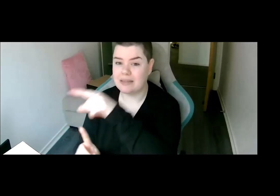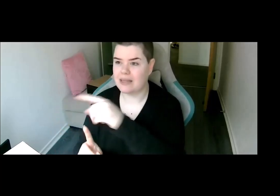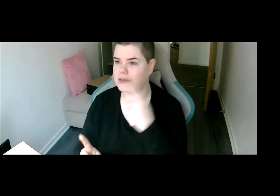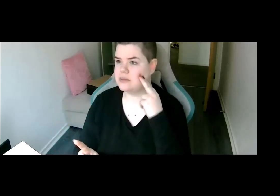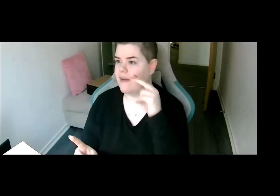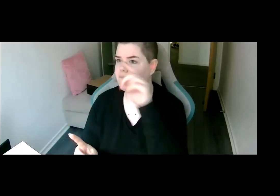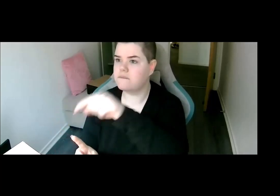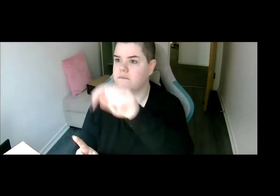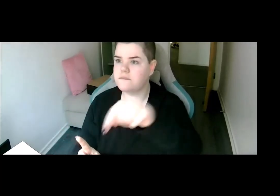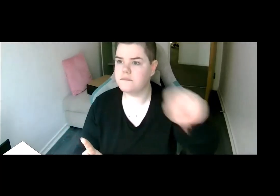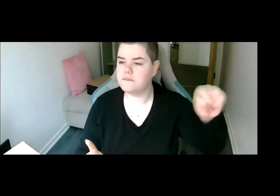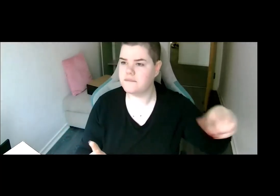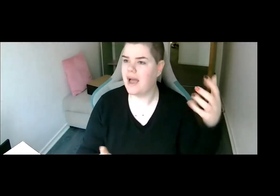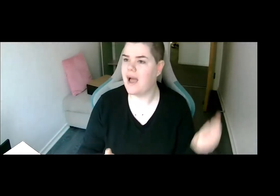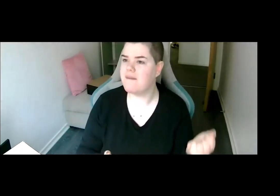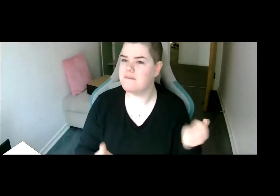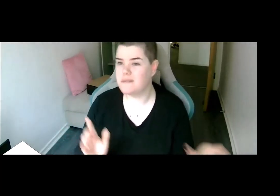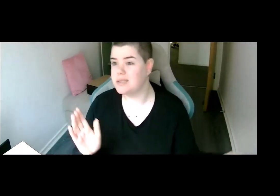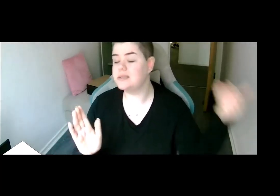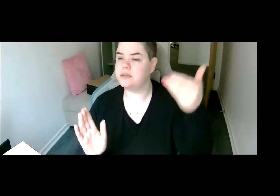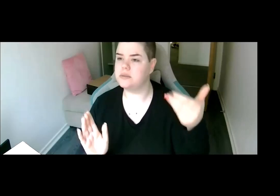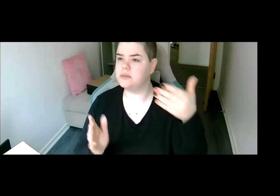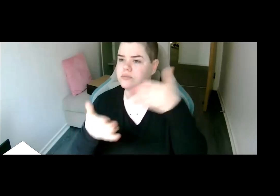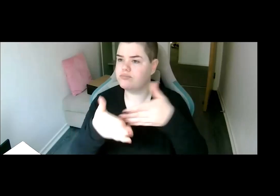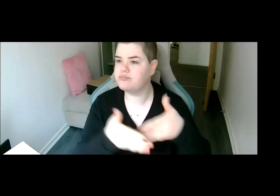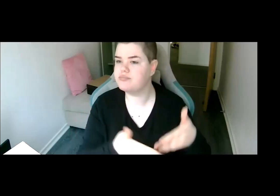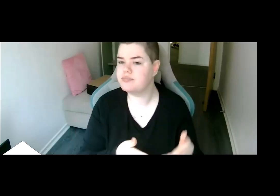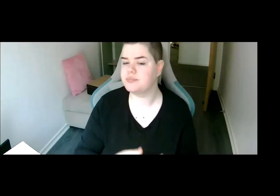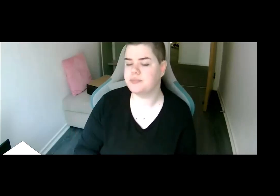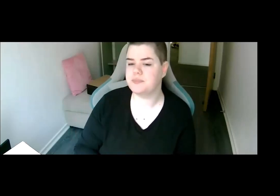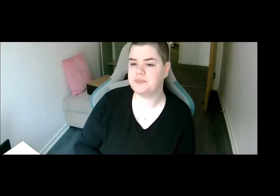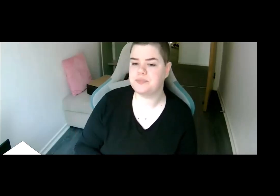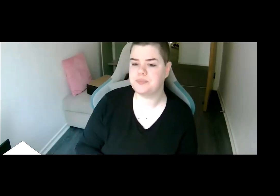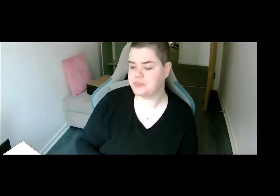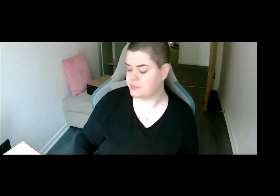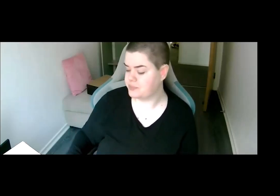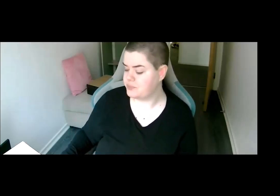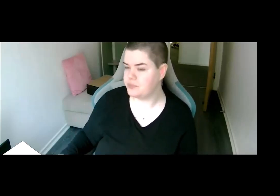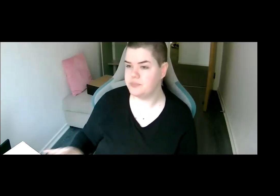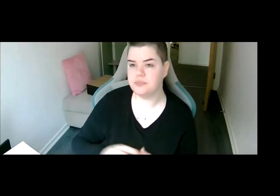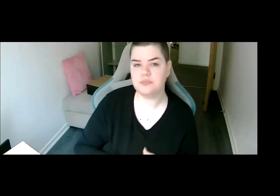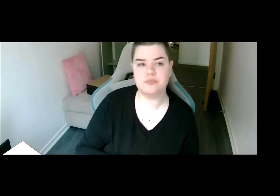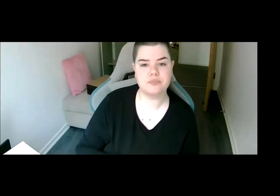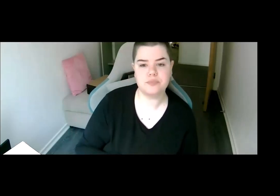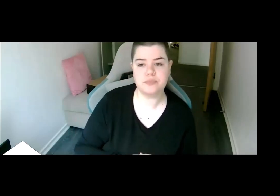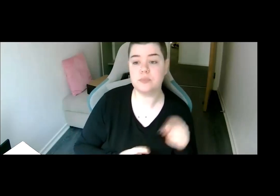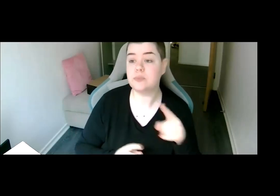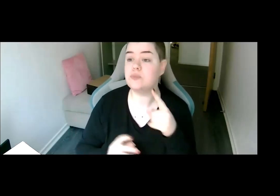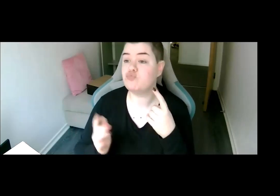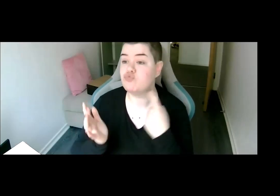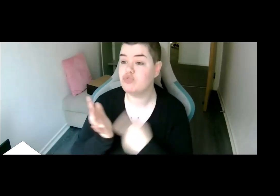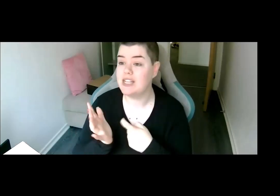And so the lived experiences of those communities are simply laid on top of the experience of being deaf.